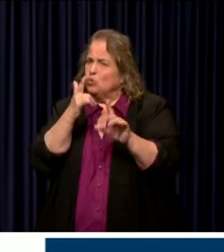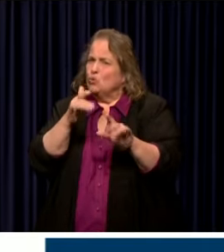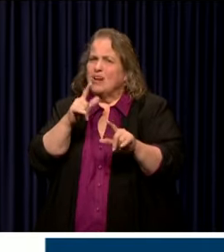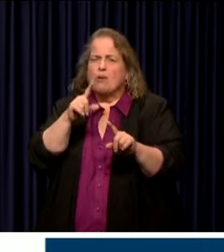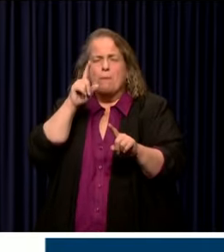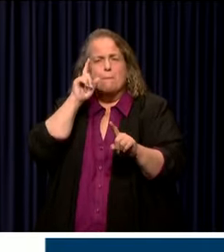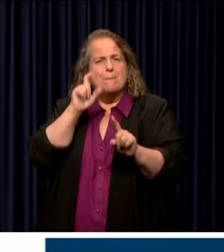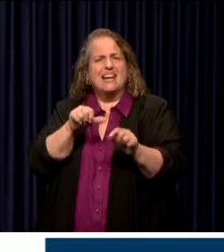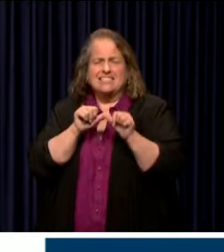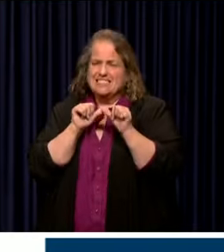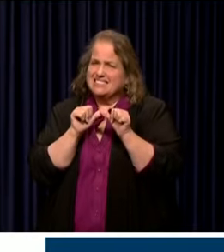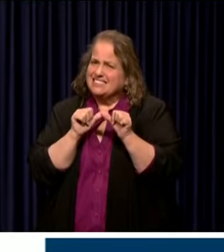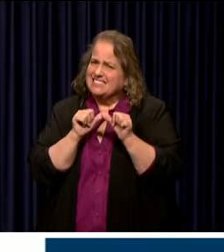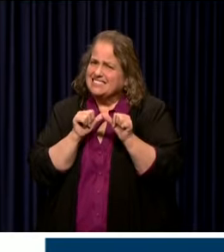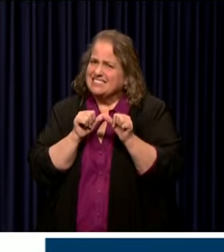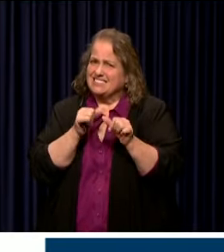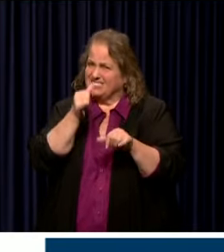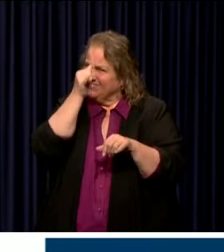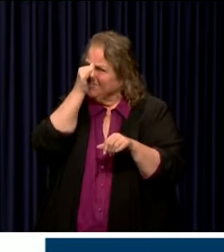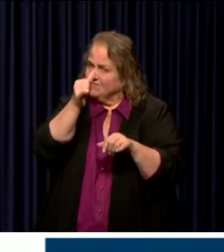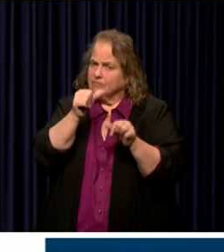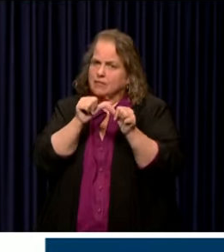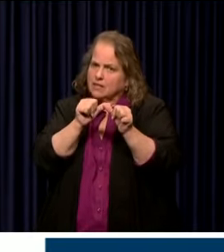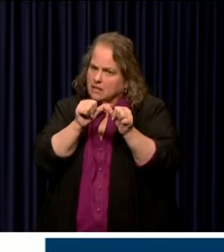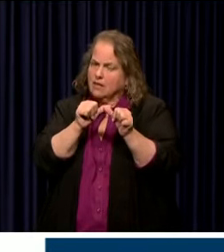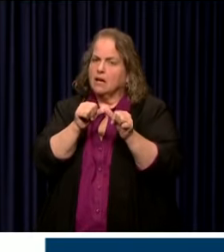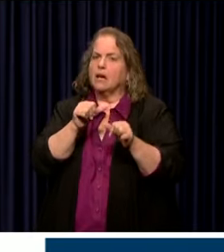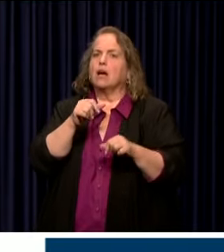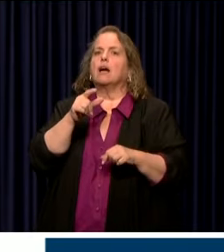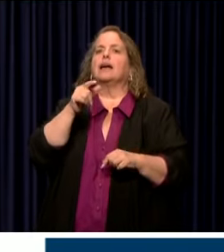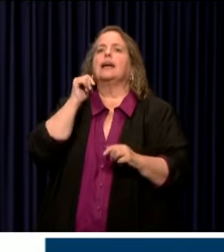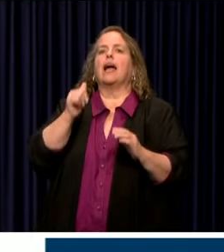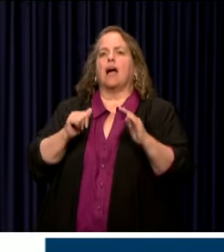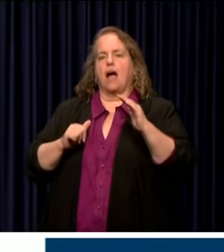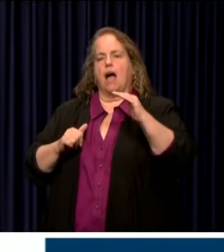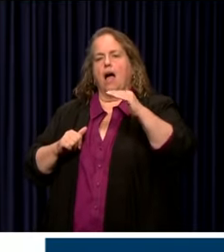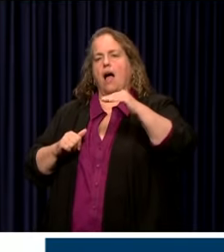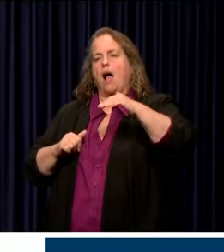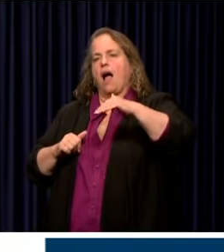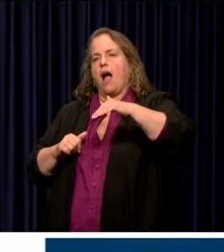REOPENING OF THE ECONOMY, THAT